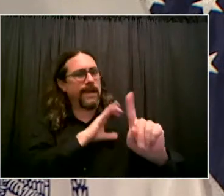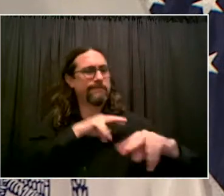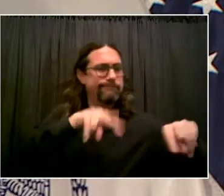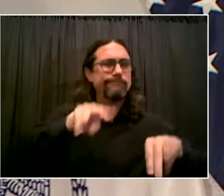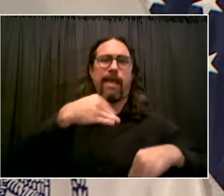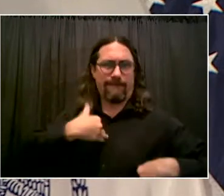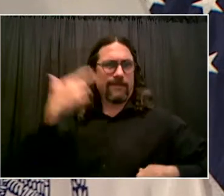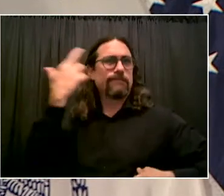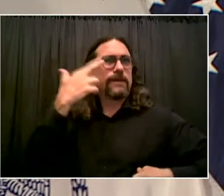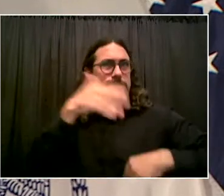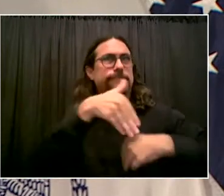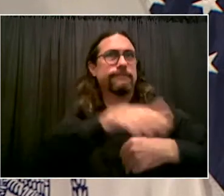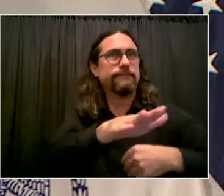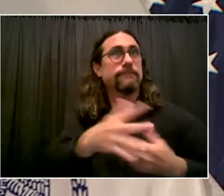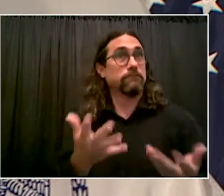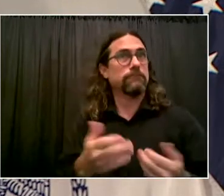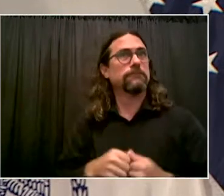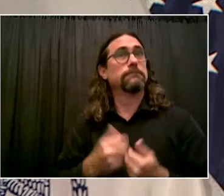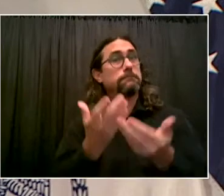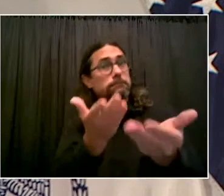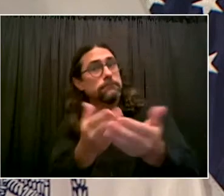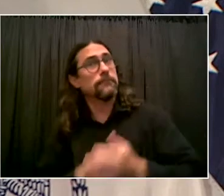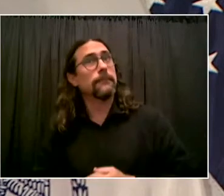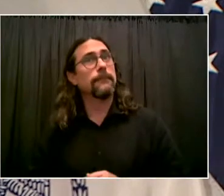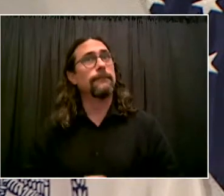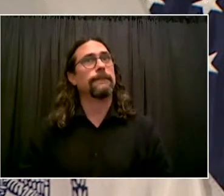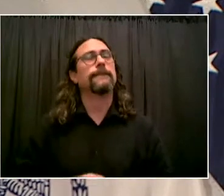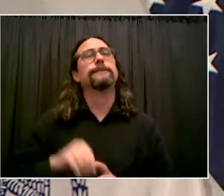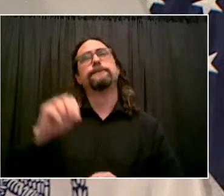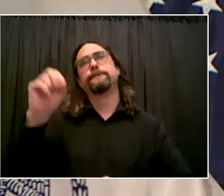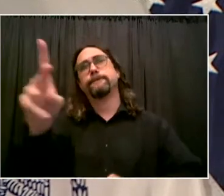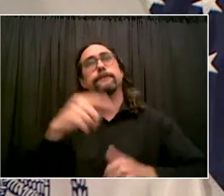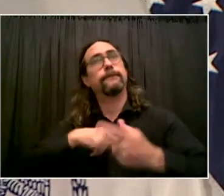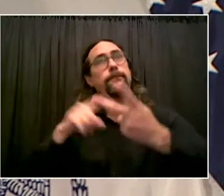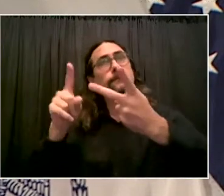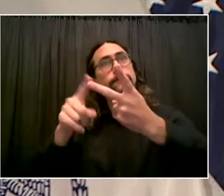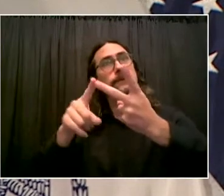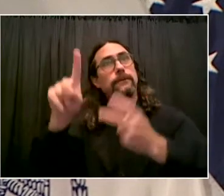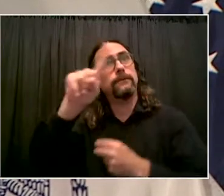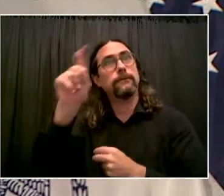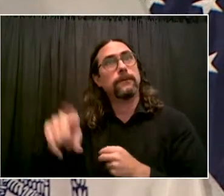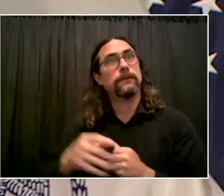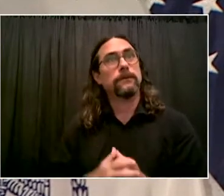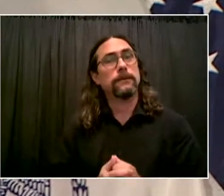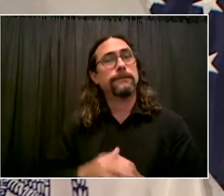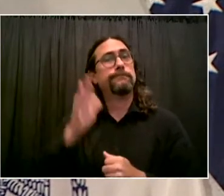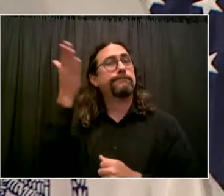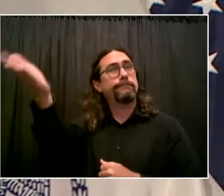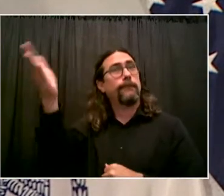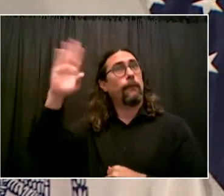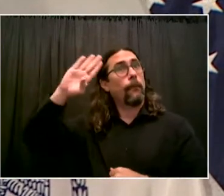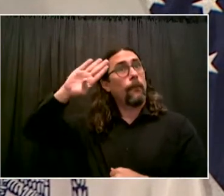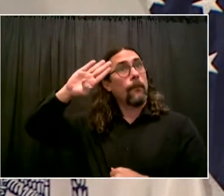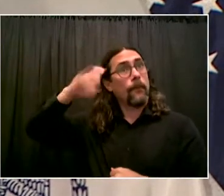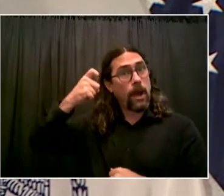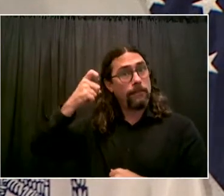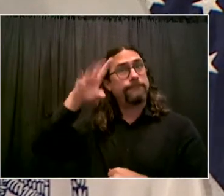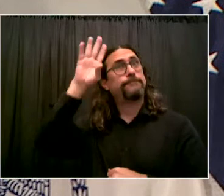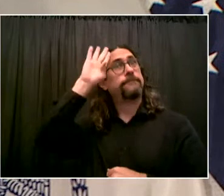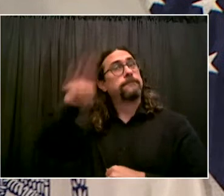Reporter: JUST WANTED TO ASK OABUT SOME OF THE ISSUES IN THE BRONX WHERE I THI NK SHOOTINGS ARE UP